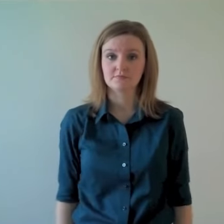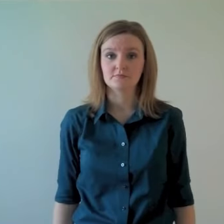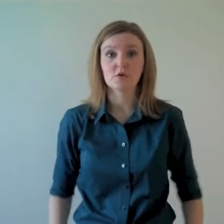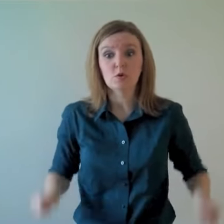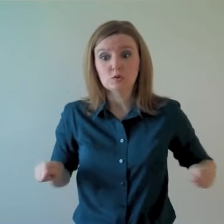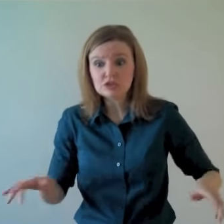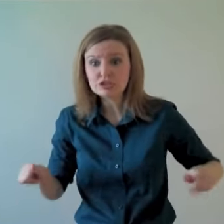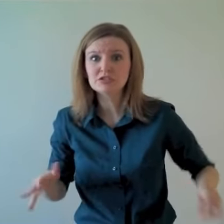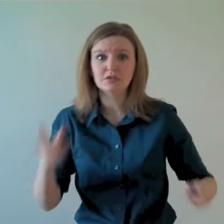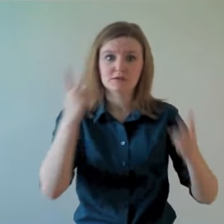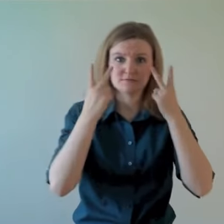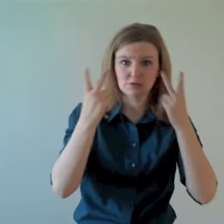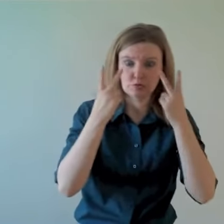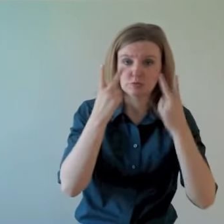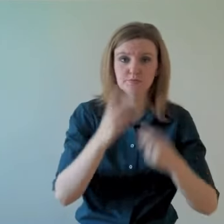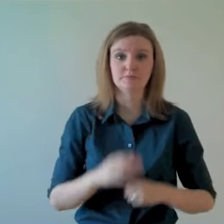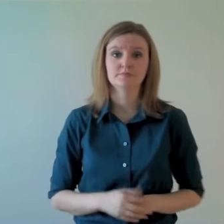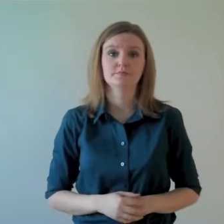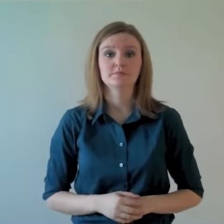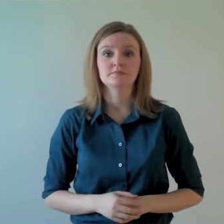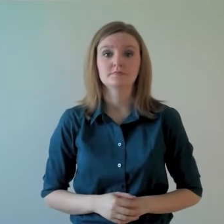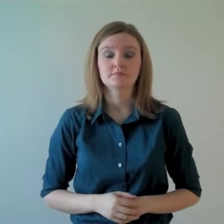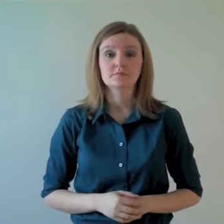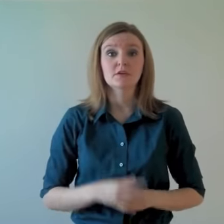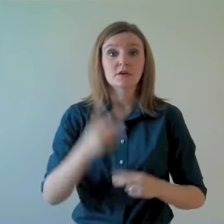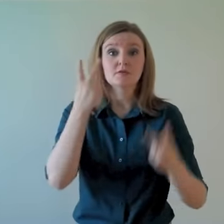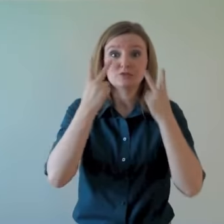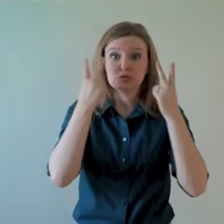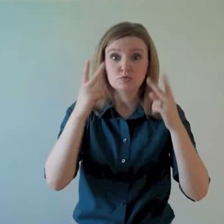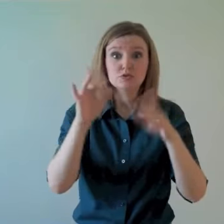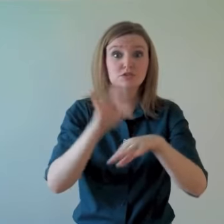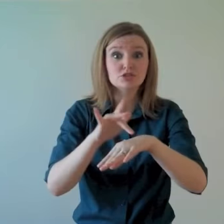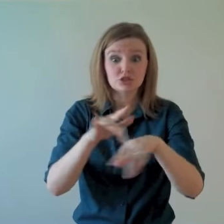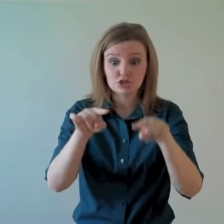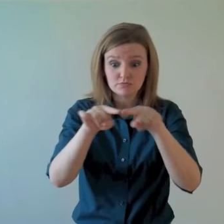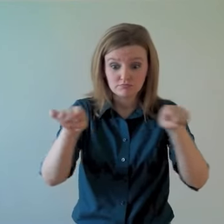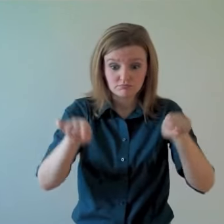including those who use wheelchairs or have vision disabilities.